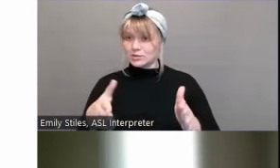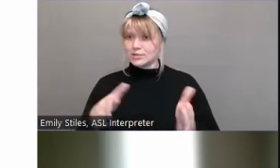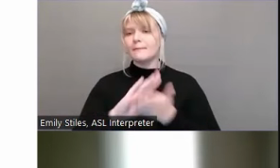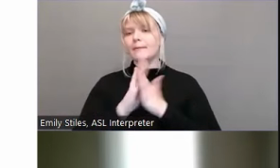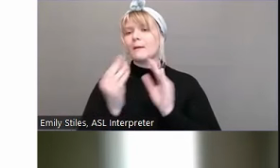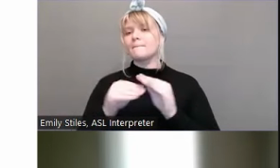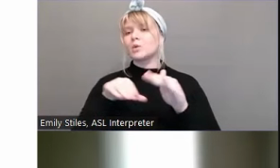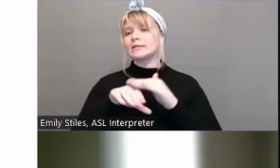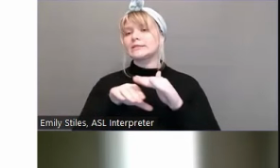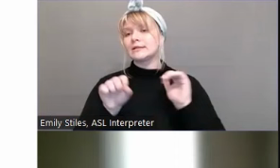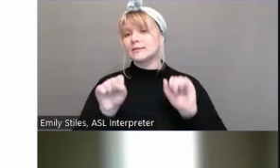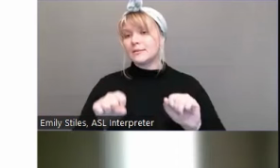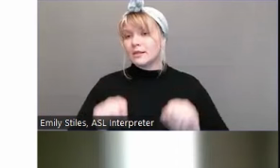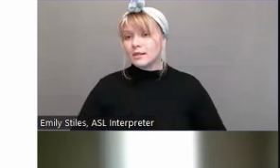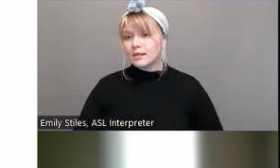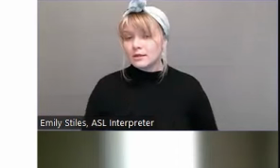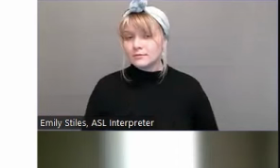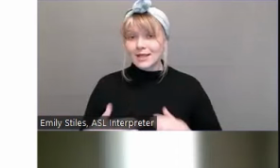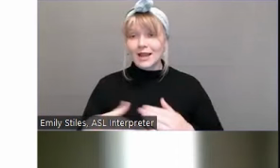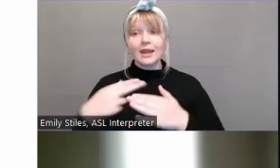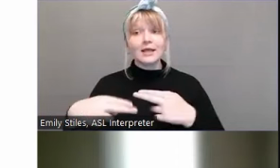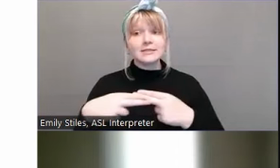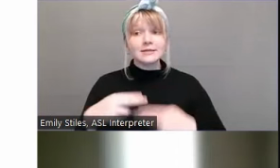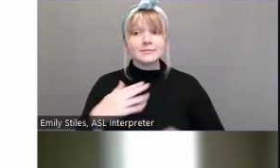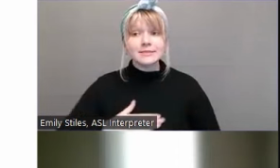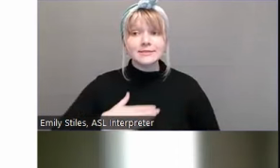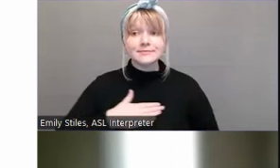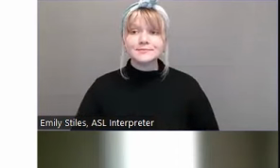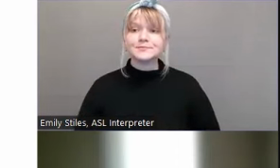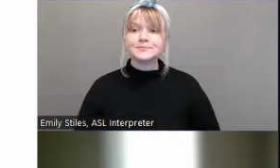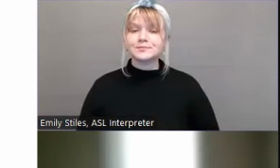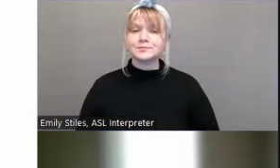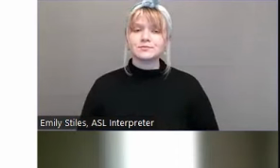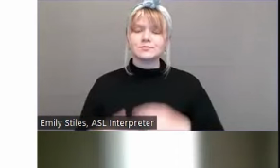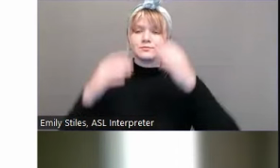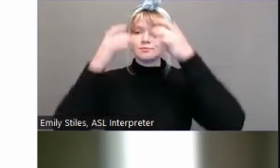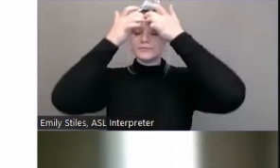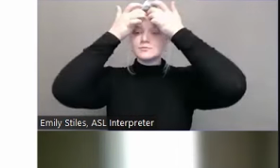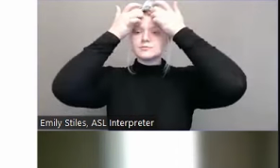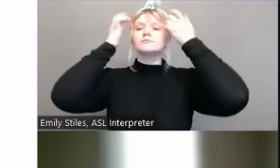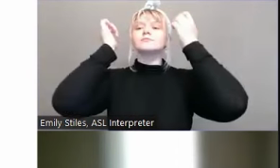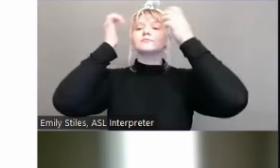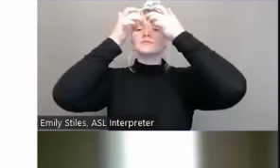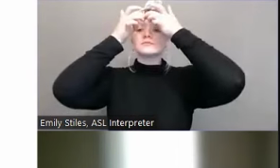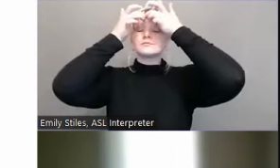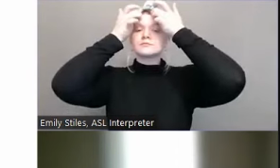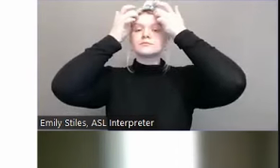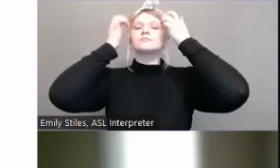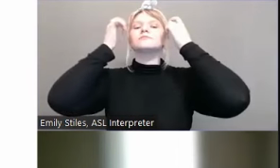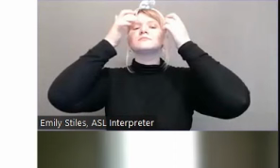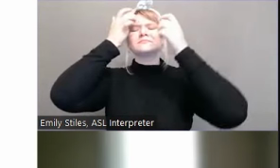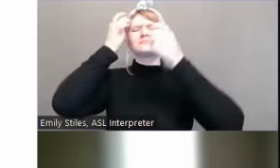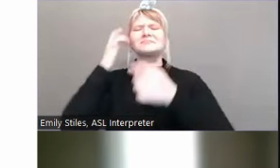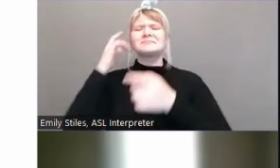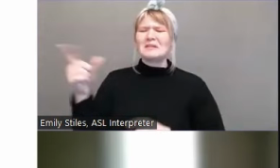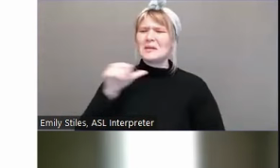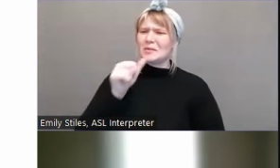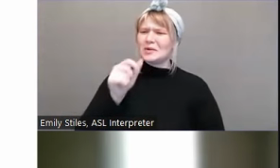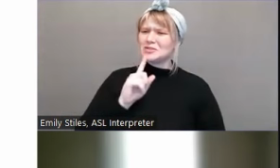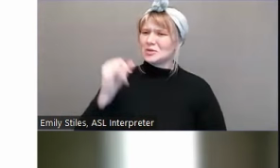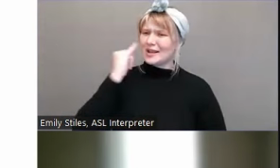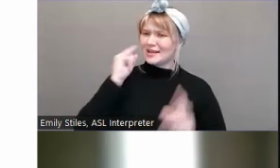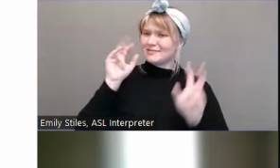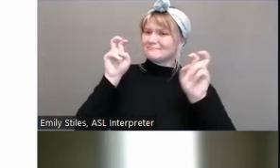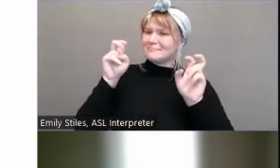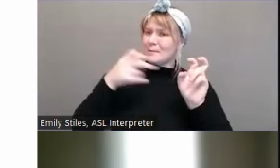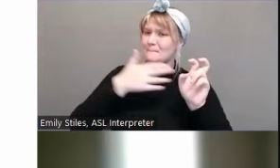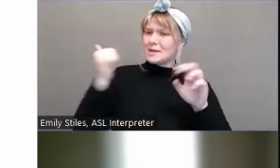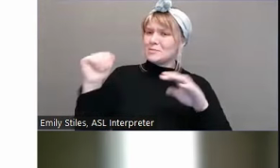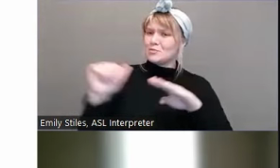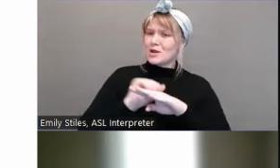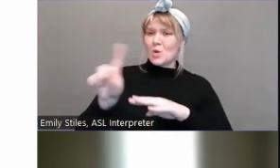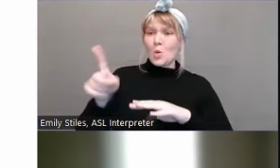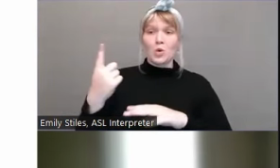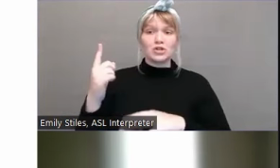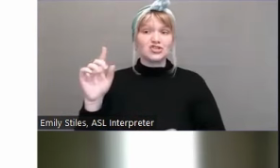Just a couple of, I don't even know if these are best practices or just a little bit of